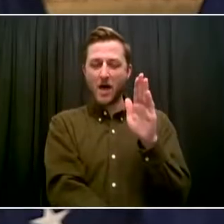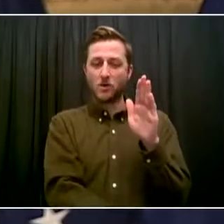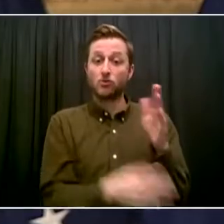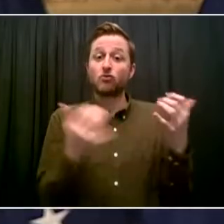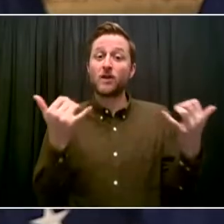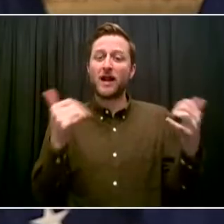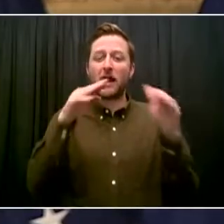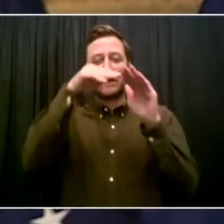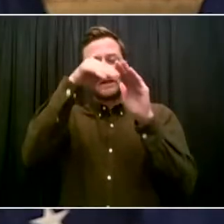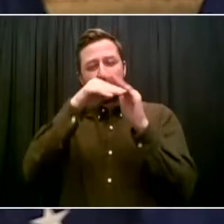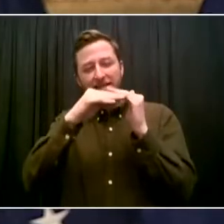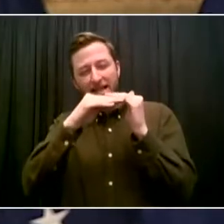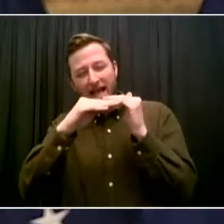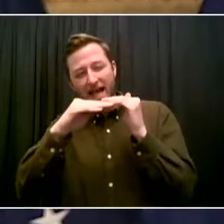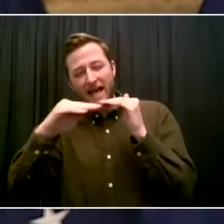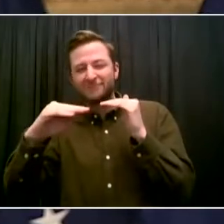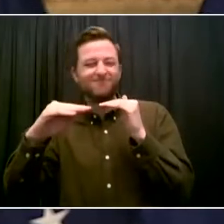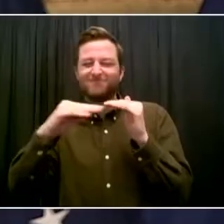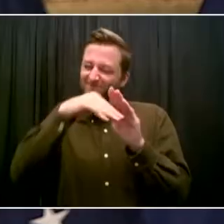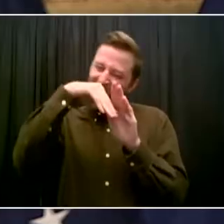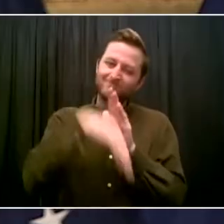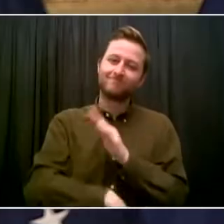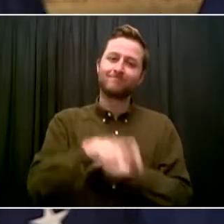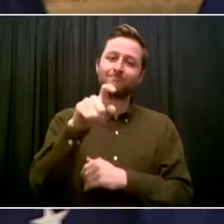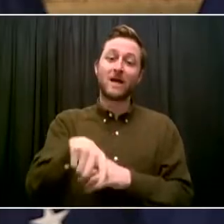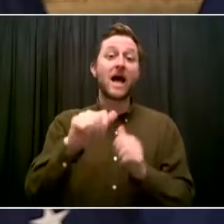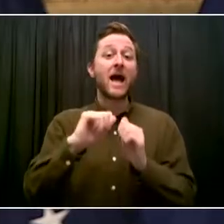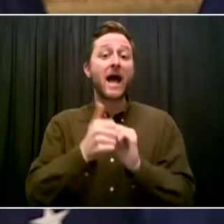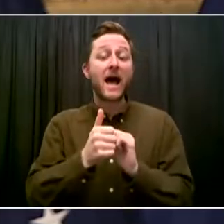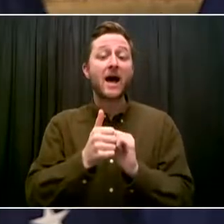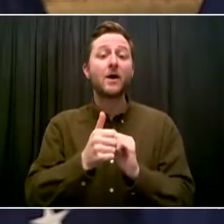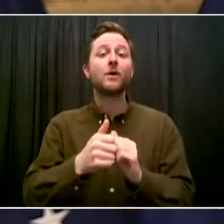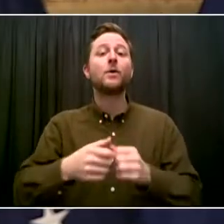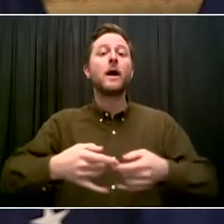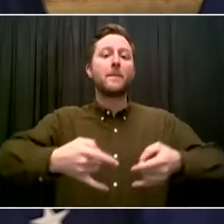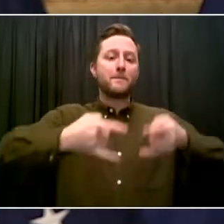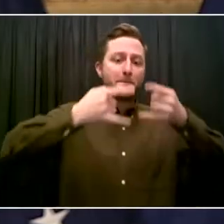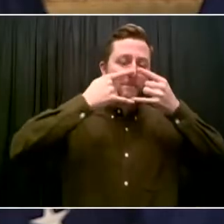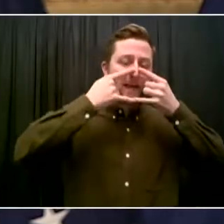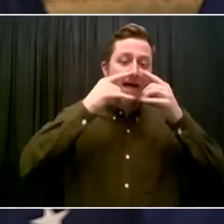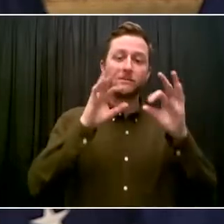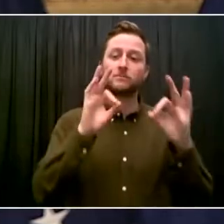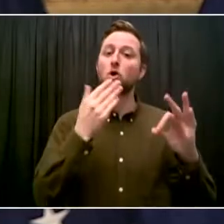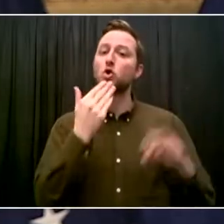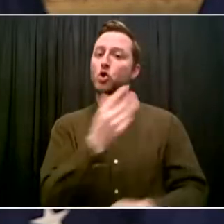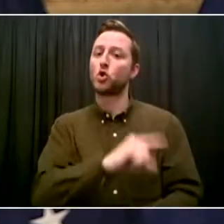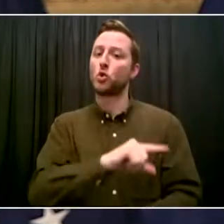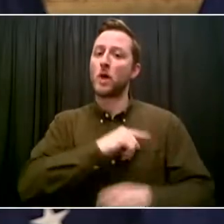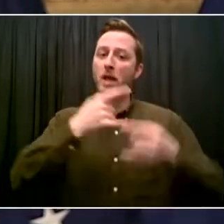HOSPITALIZATIONS PLUNGING RATHER THAN PLATEAUING. WITH